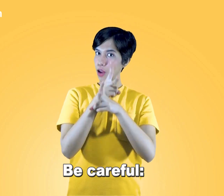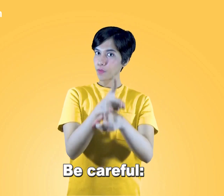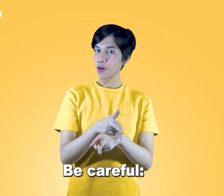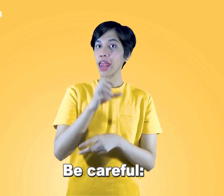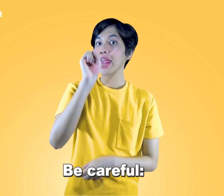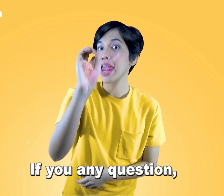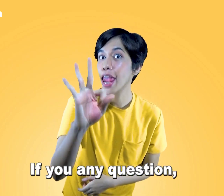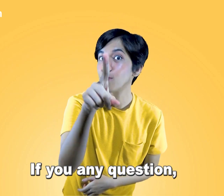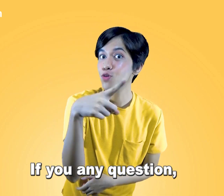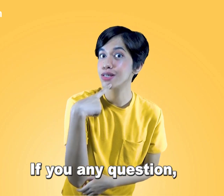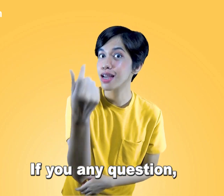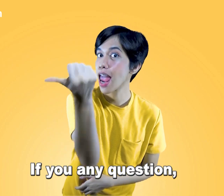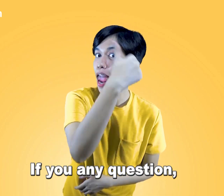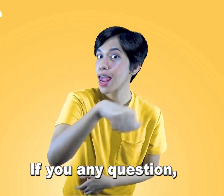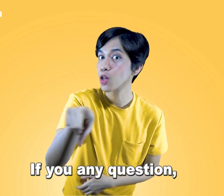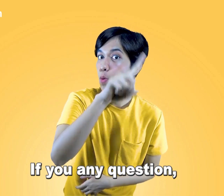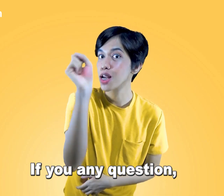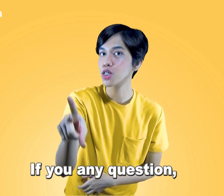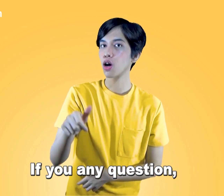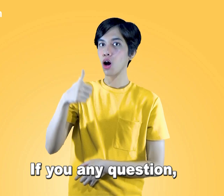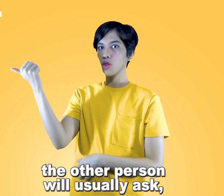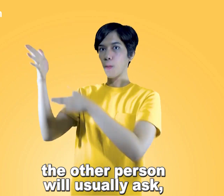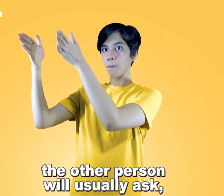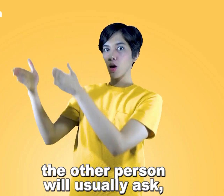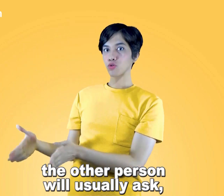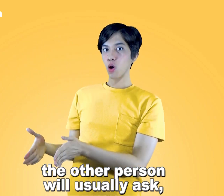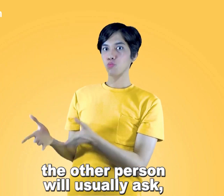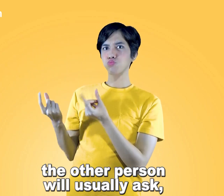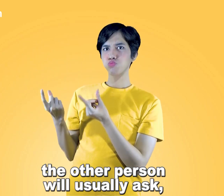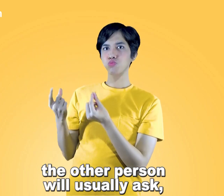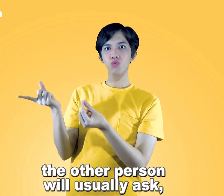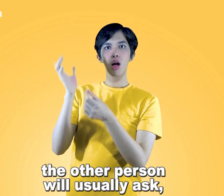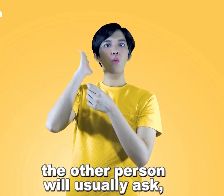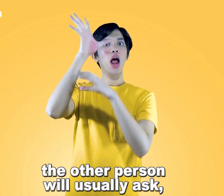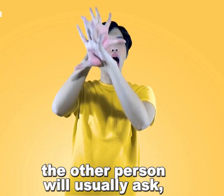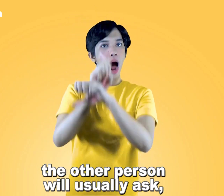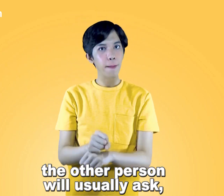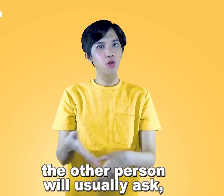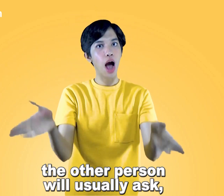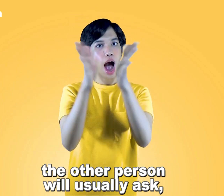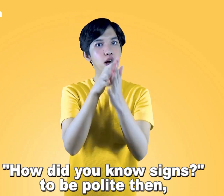Be careful: if you any question, the other person will usually ask,